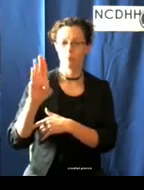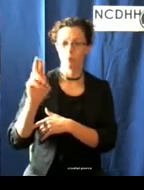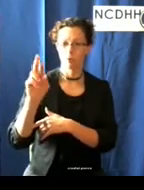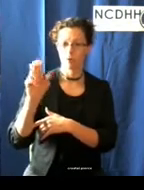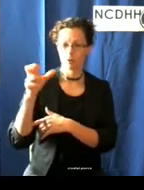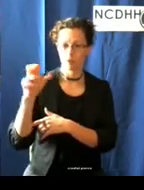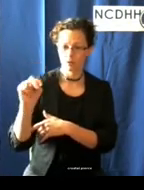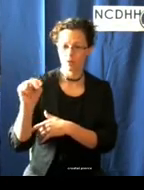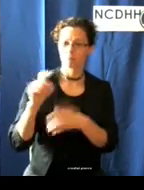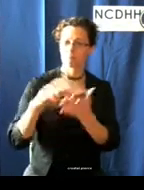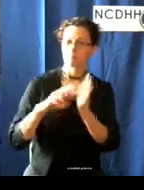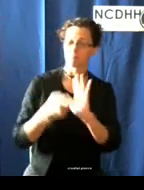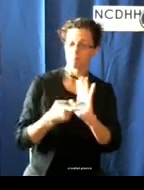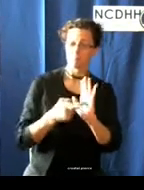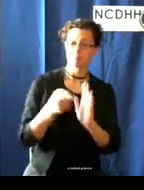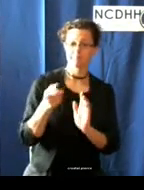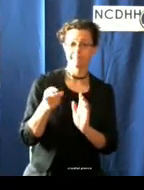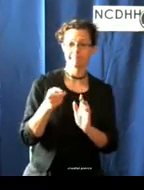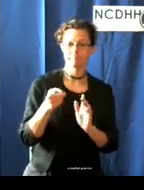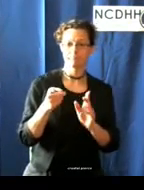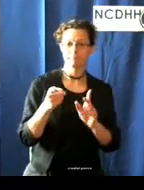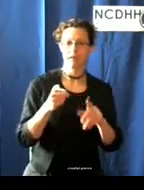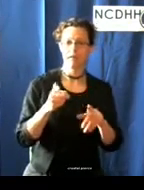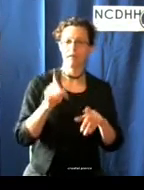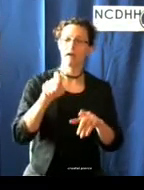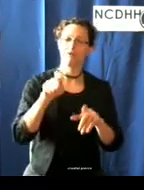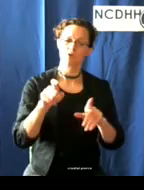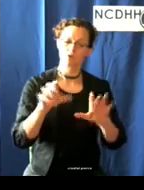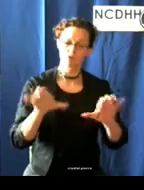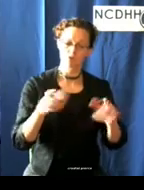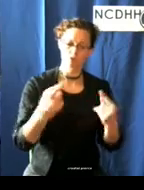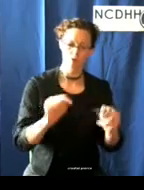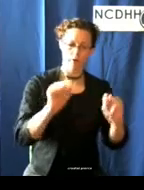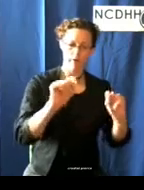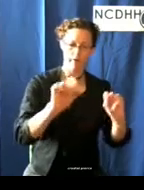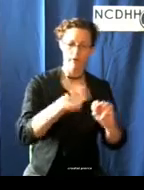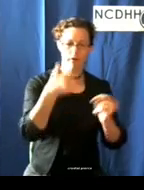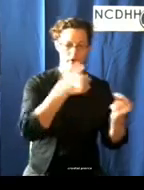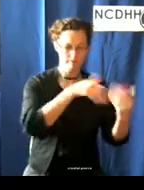THE POLICE OR LAW ENFORCEMENT MUST TAKE OTHER ACTION TO ENSURE THEIR